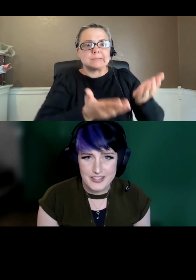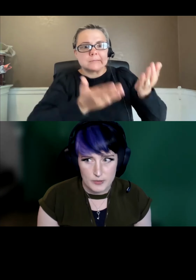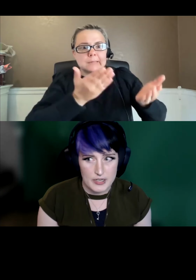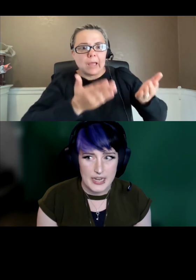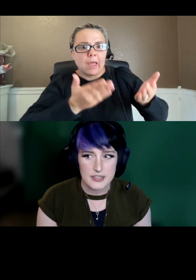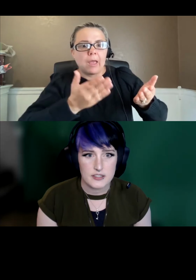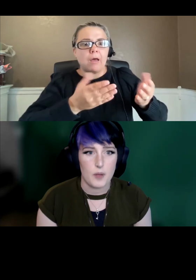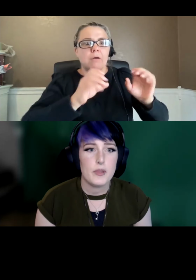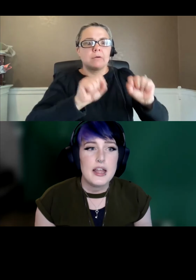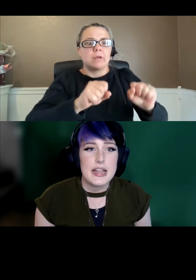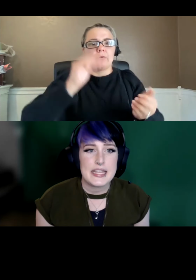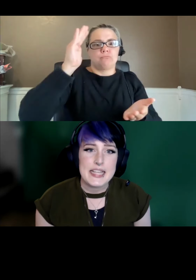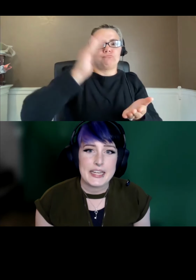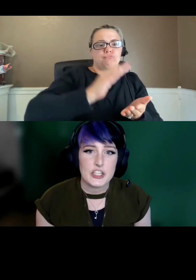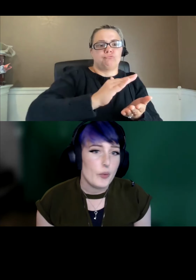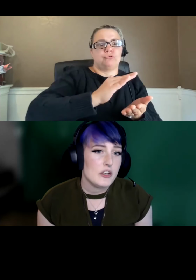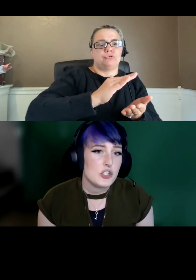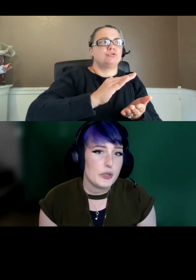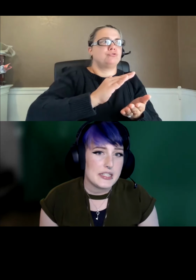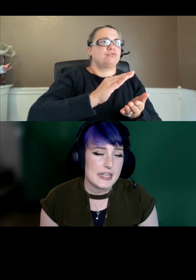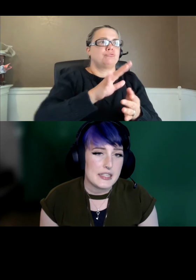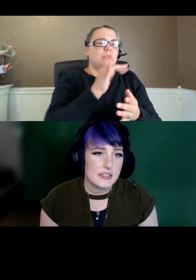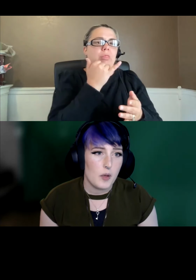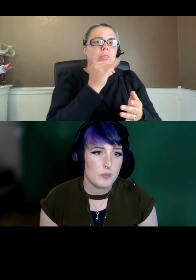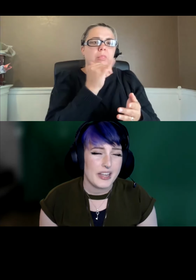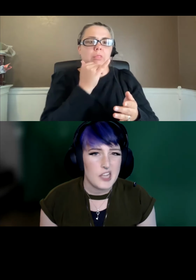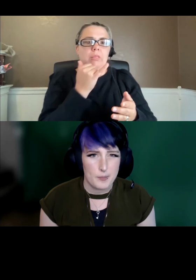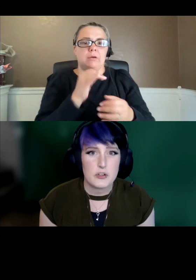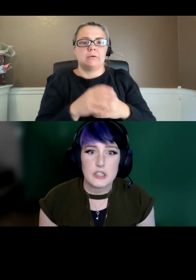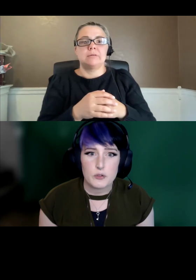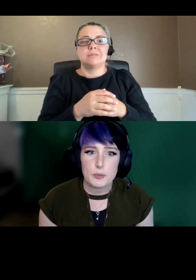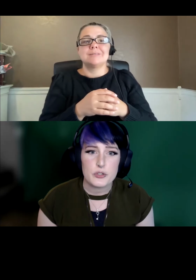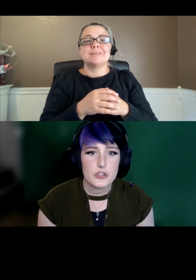that's just a design system. Things that can go into a design system, like type of deliverables: